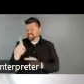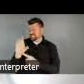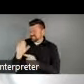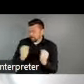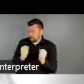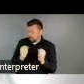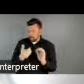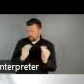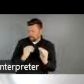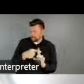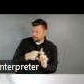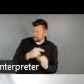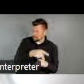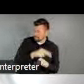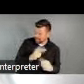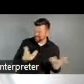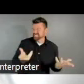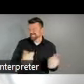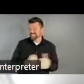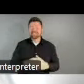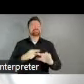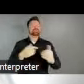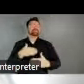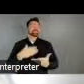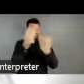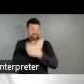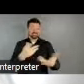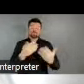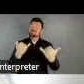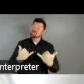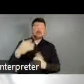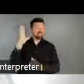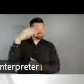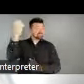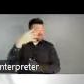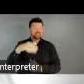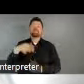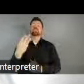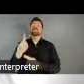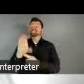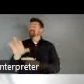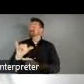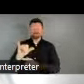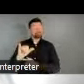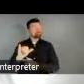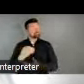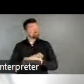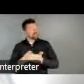Michael, but I am happy to say it's sunny in the District as well. There are many ways to define